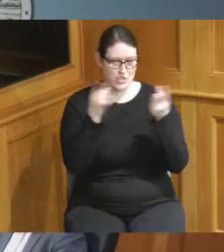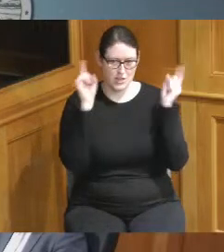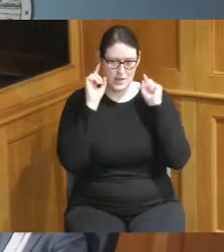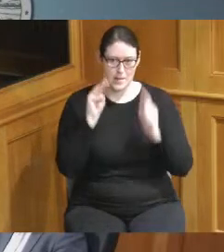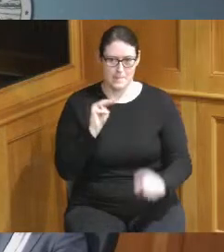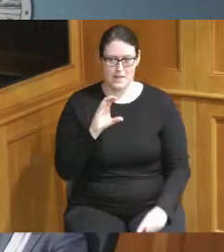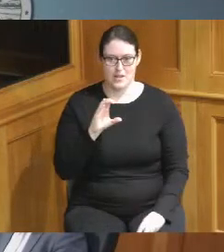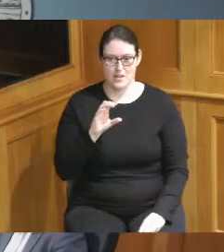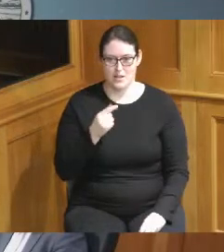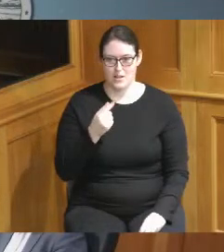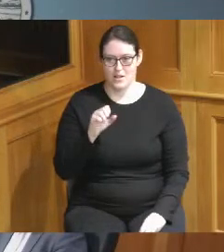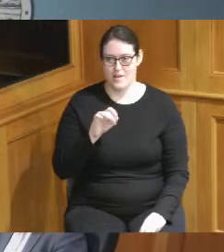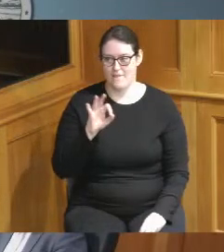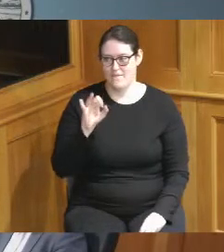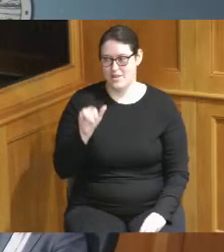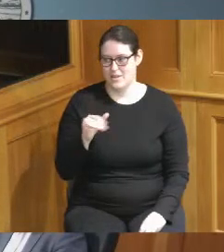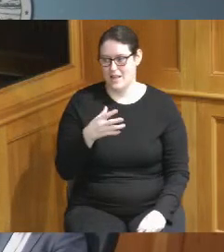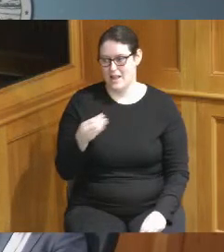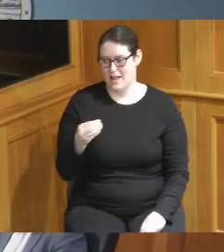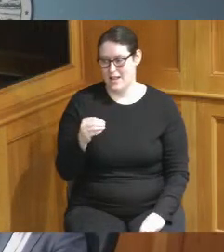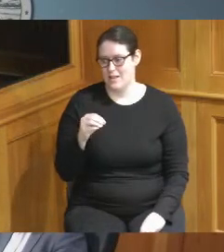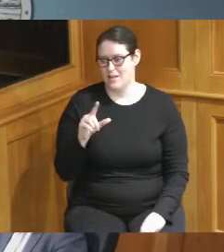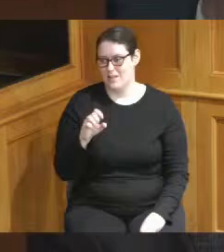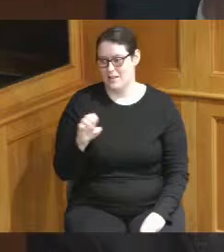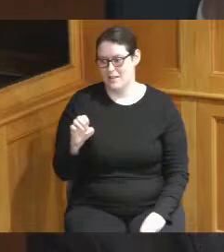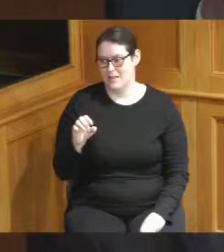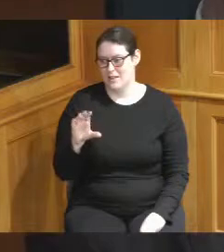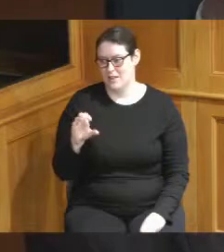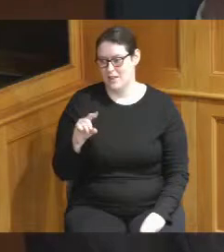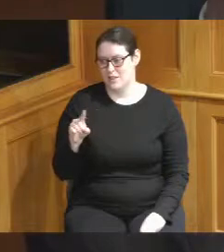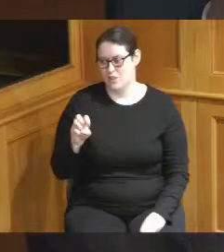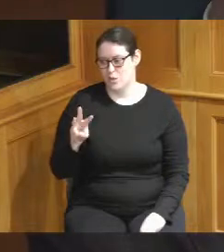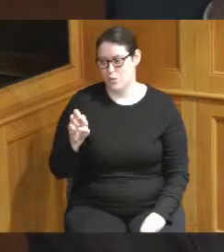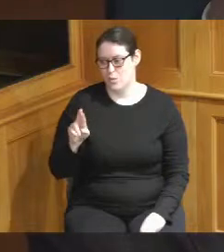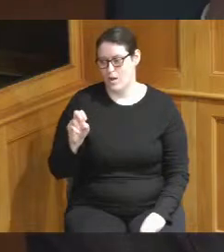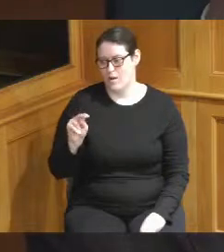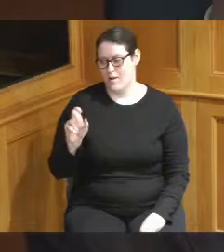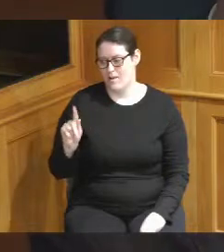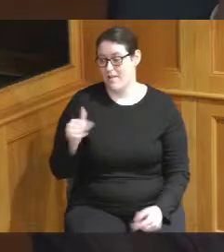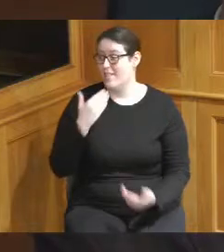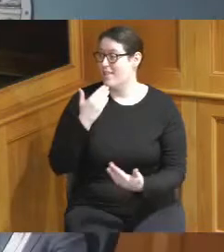(Commissioner Reece) thank you very much on item number seven